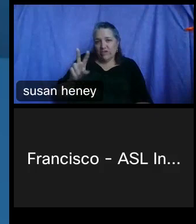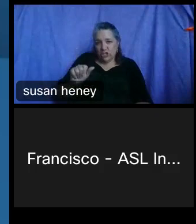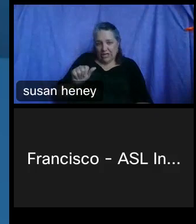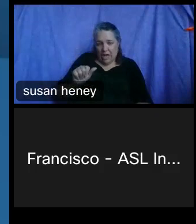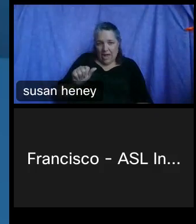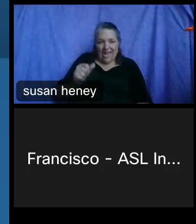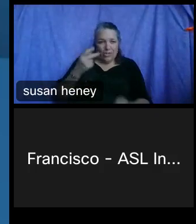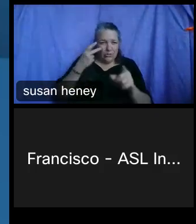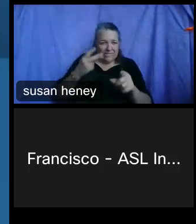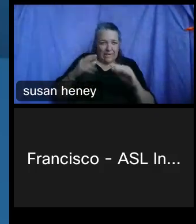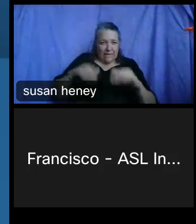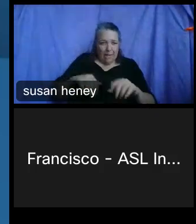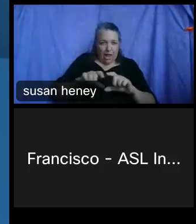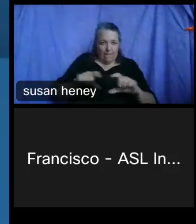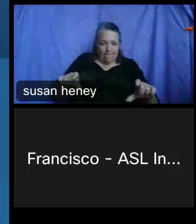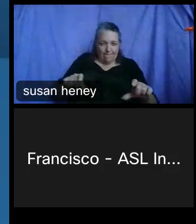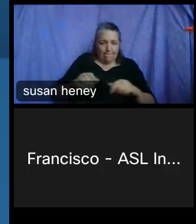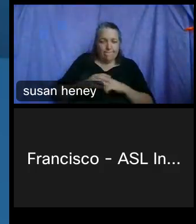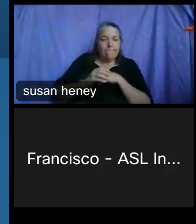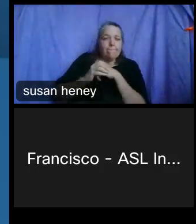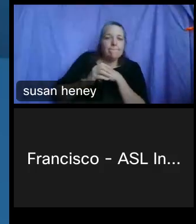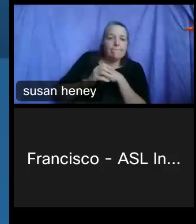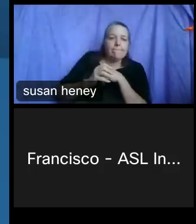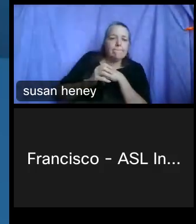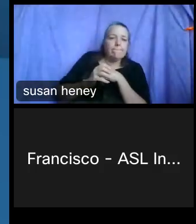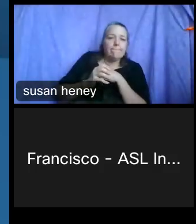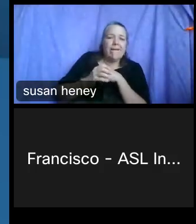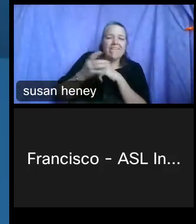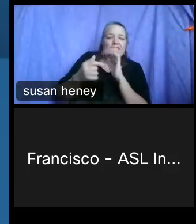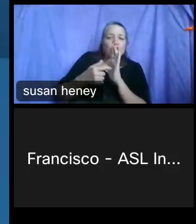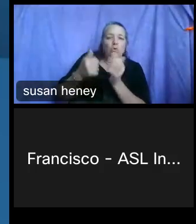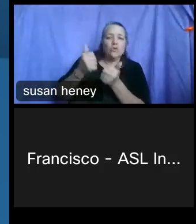bottom. The star serves as an indicator for what puzzle piece we are on for each